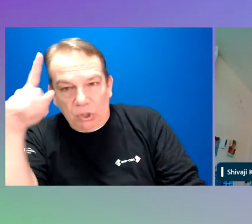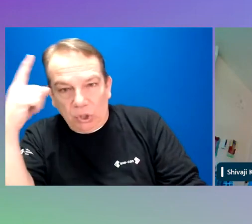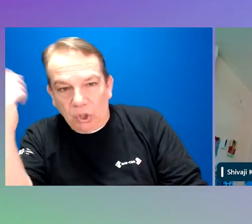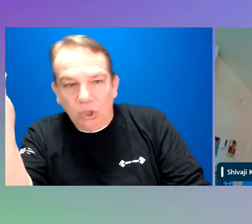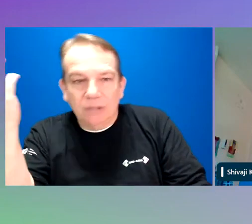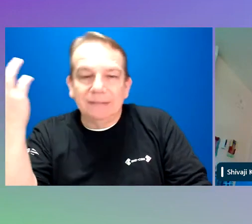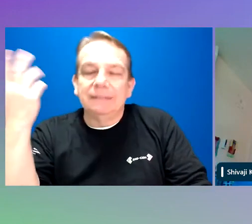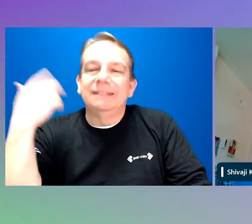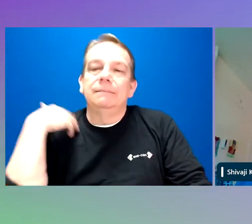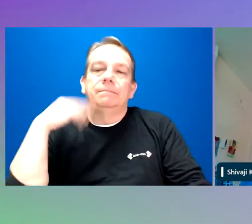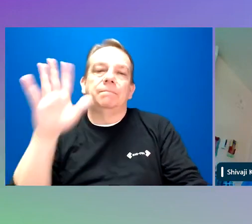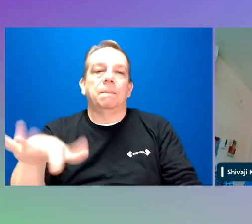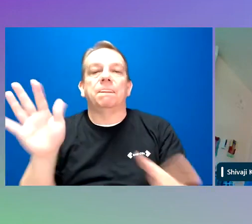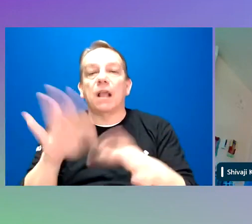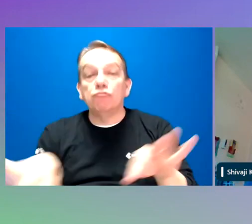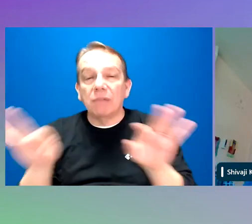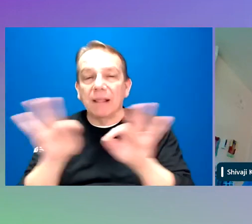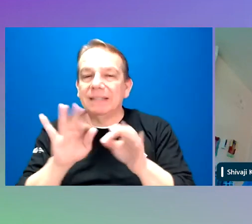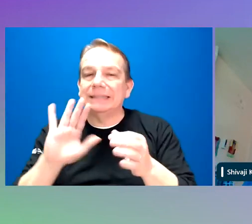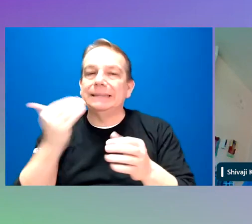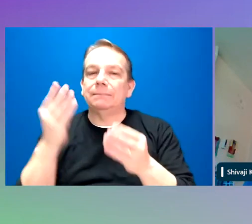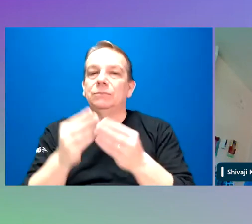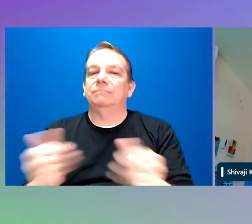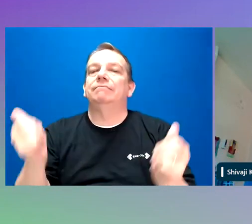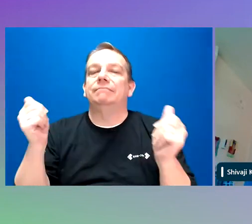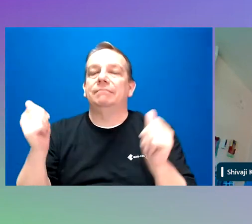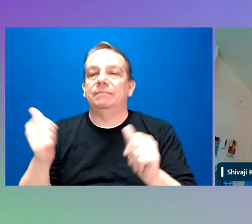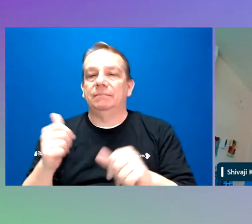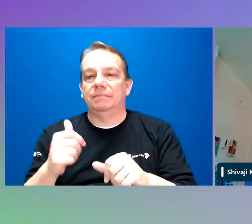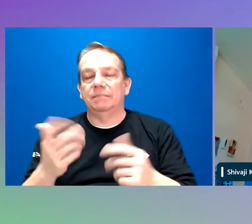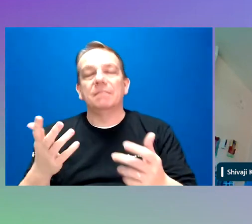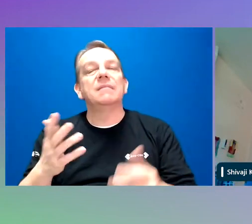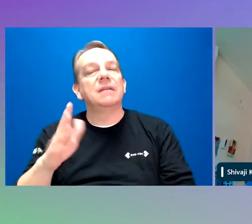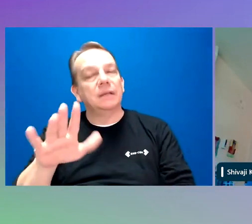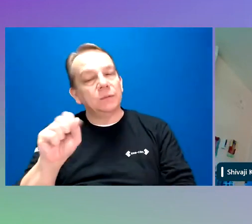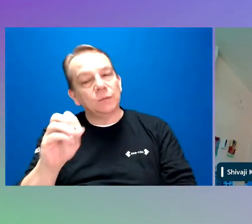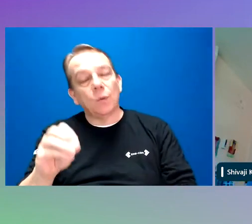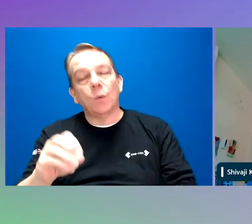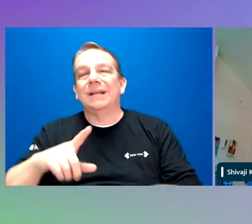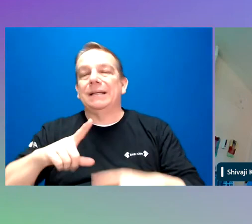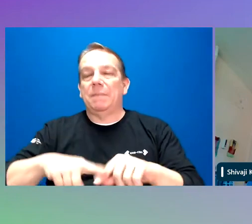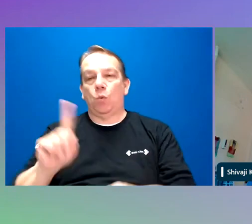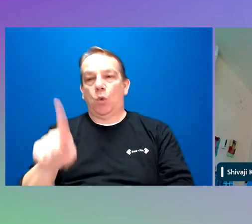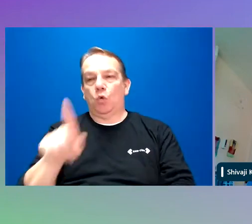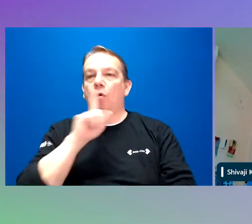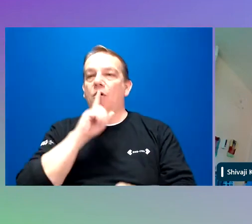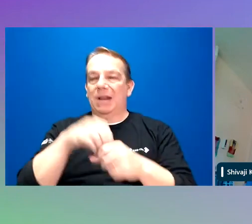it. Um, so, so depending on where you are located within the